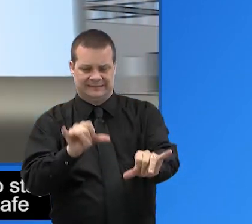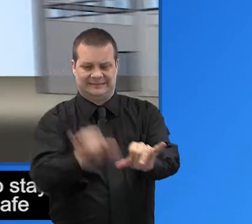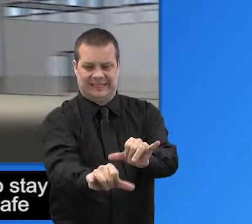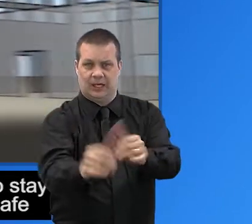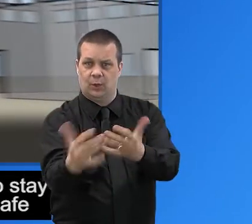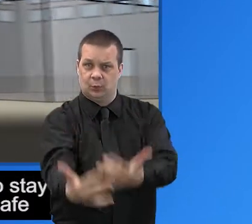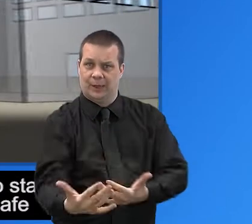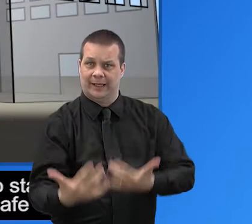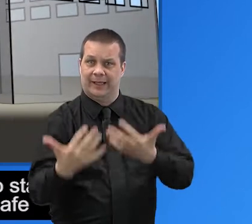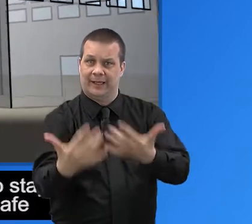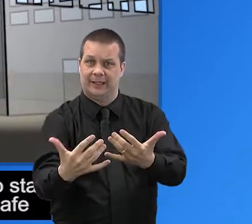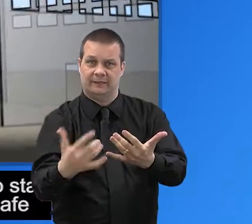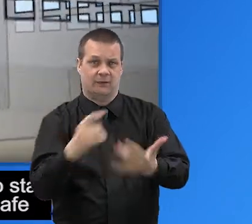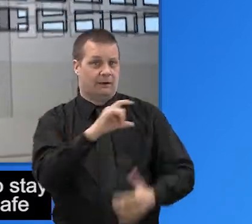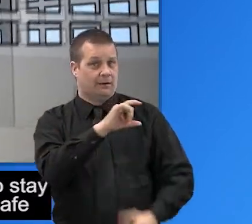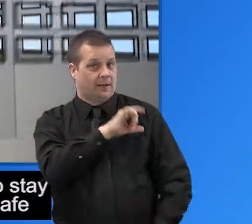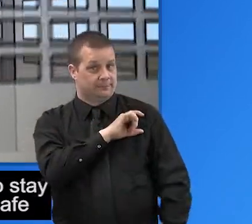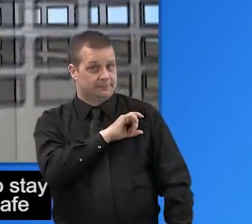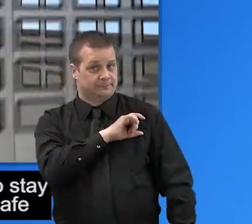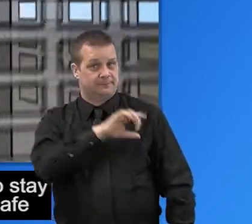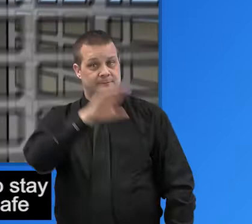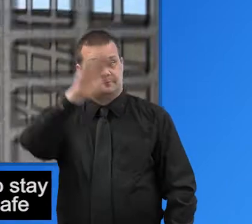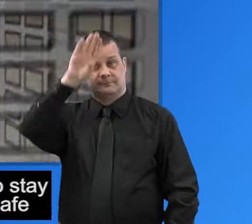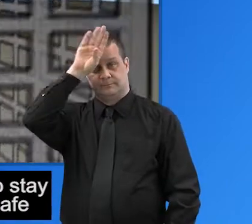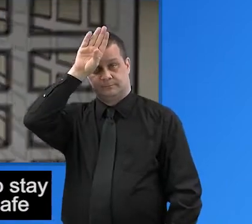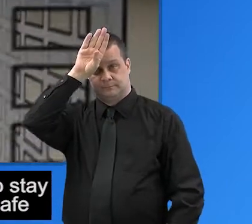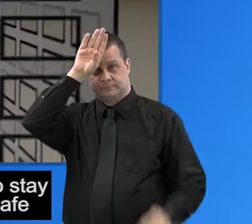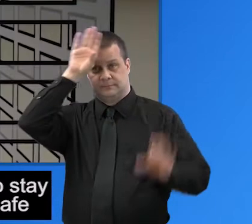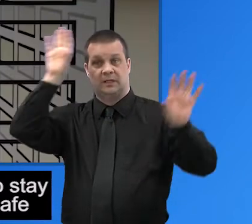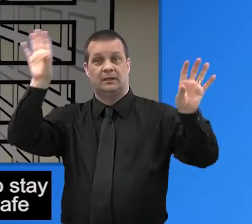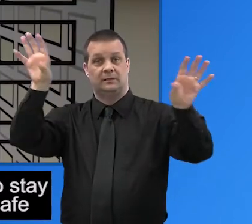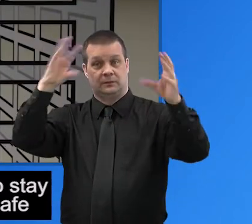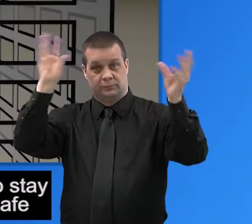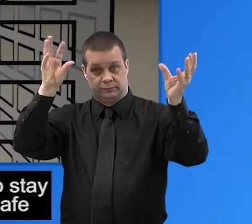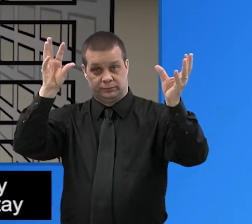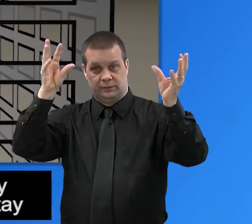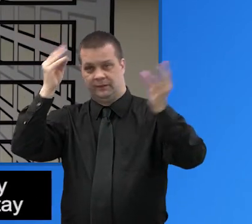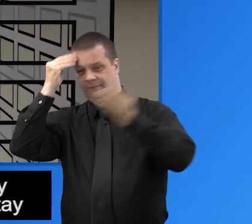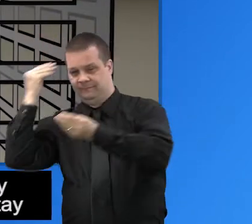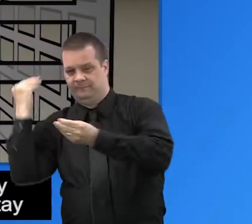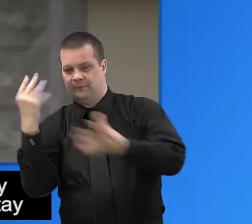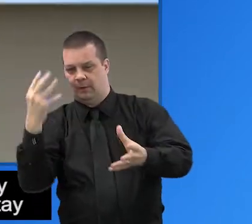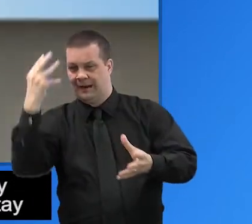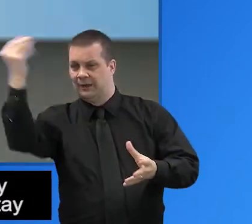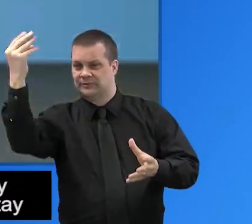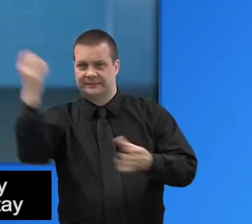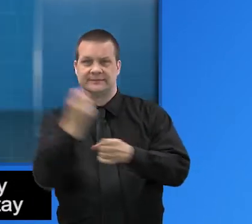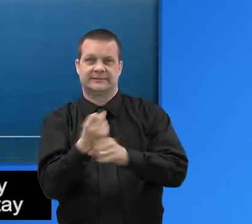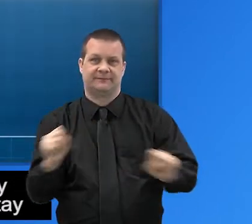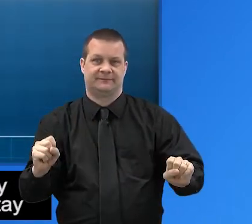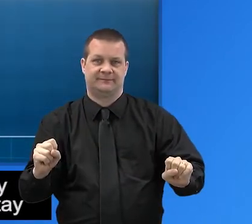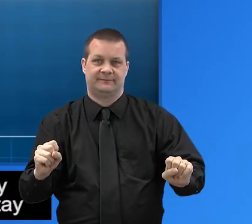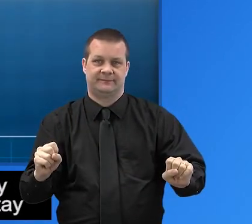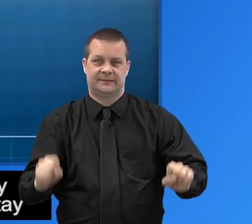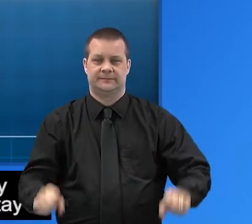instructed to stay inside until emergency responders know that it is safe to evacuate. Institutions like these have